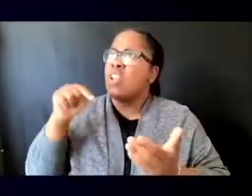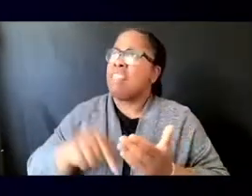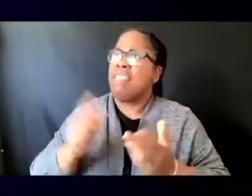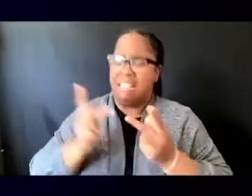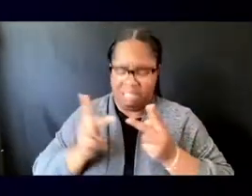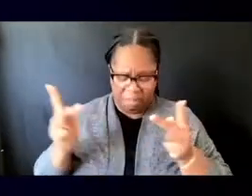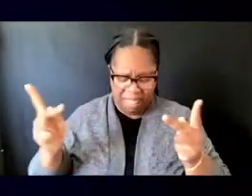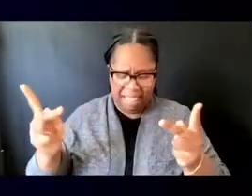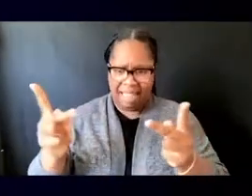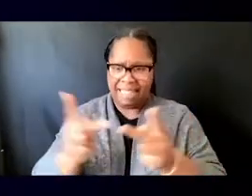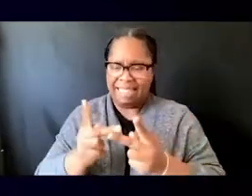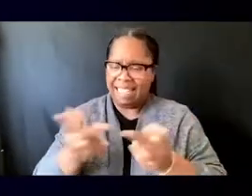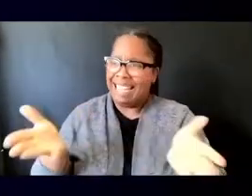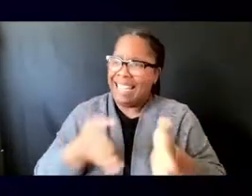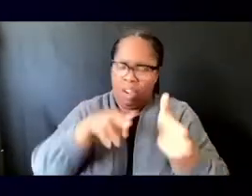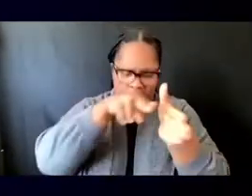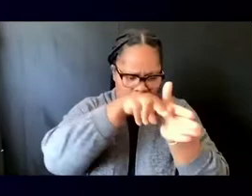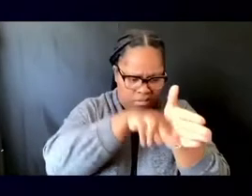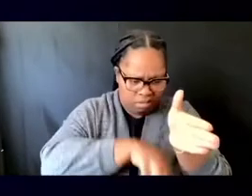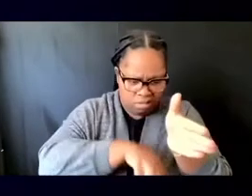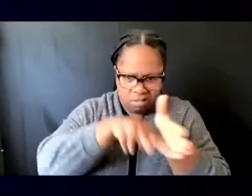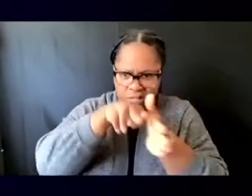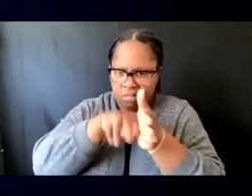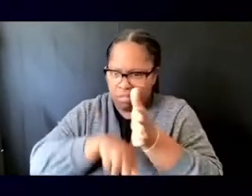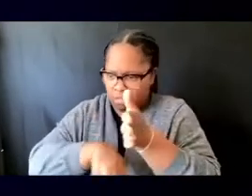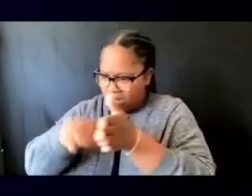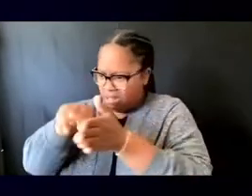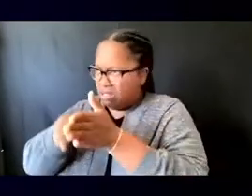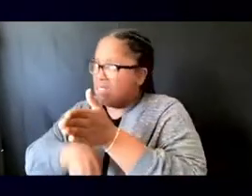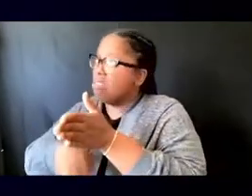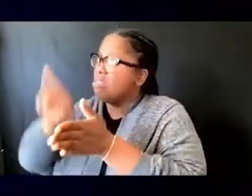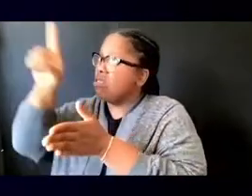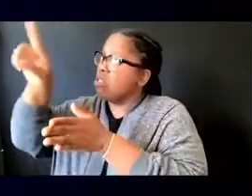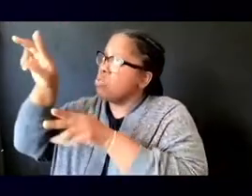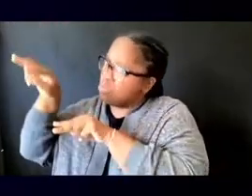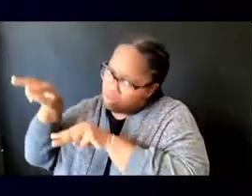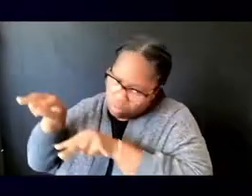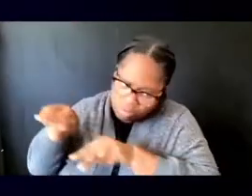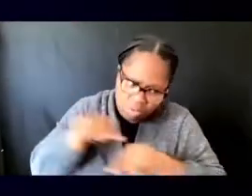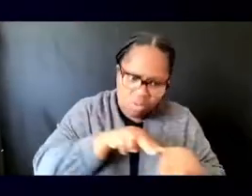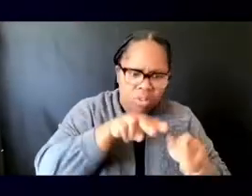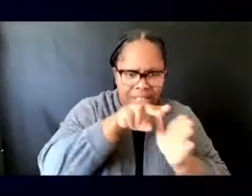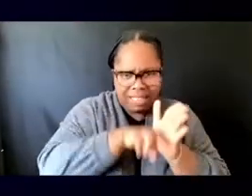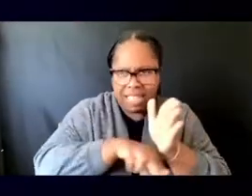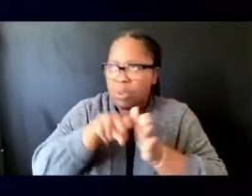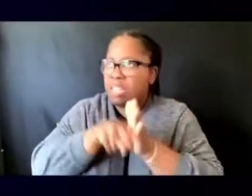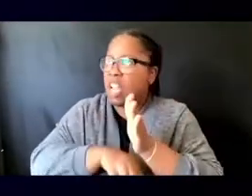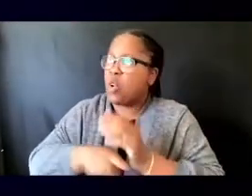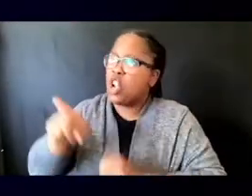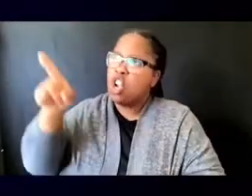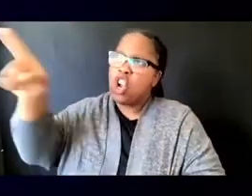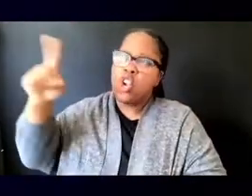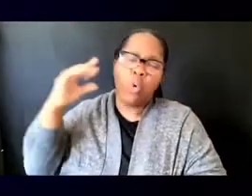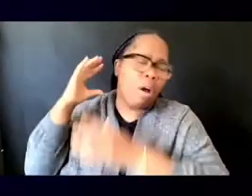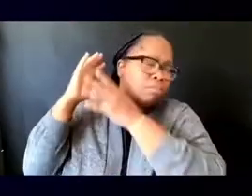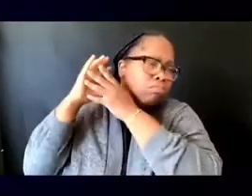at the cemetery's gate, guardian of the cemetery. Oh yeah, one who whispers to our ancestors.